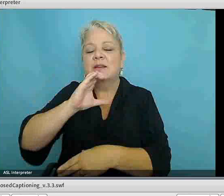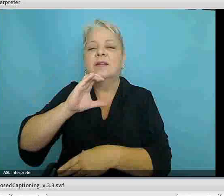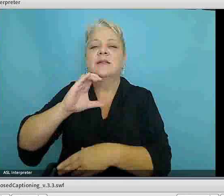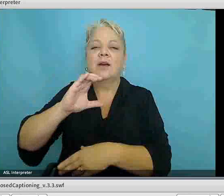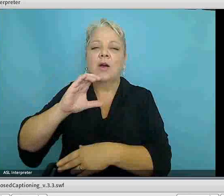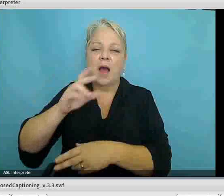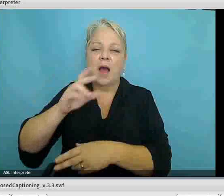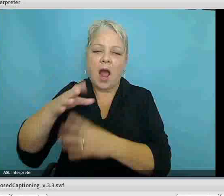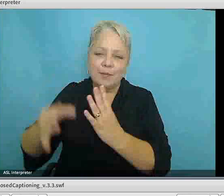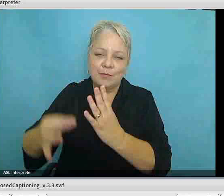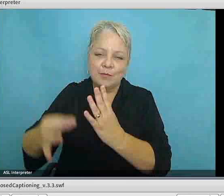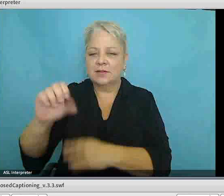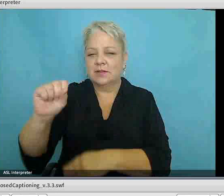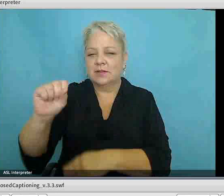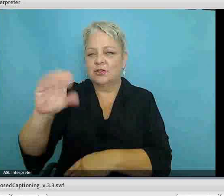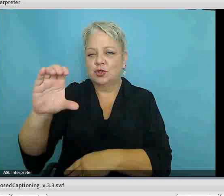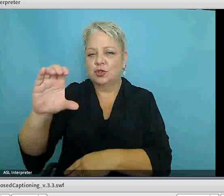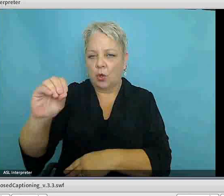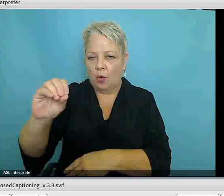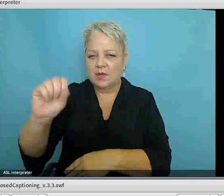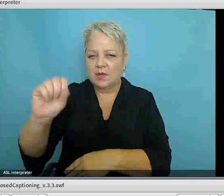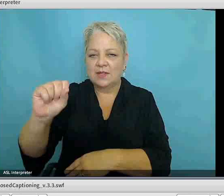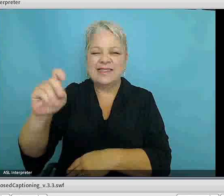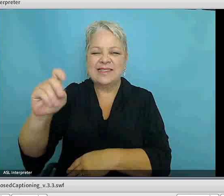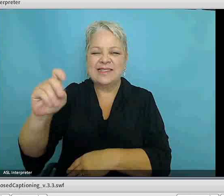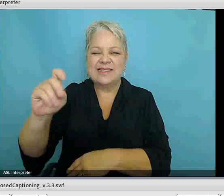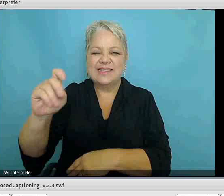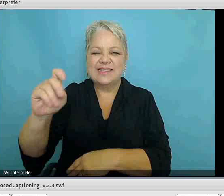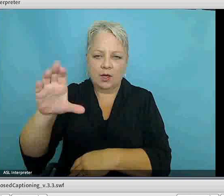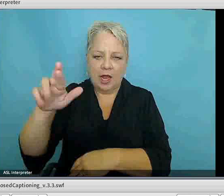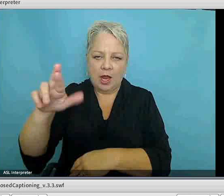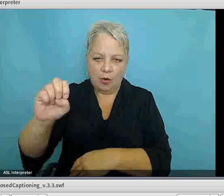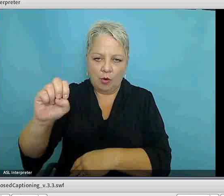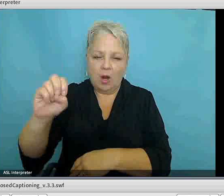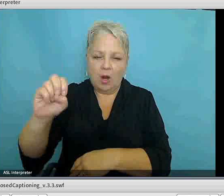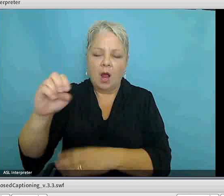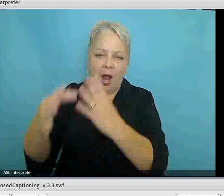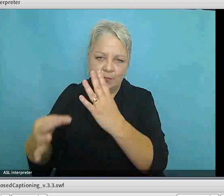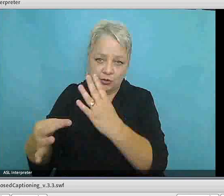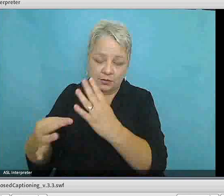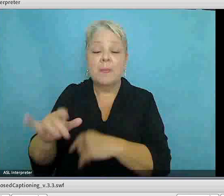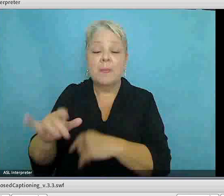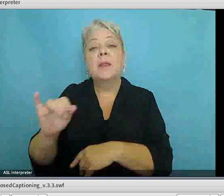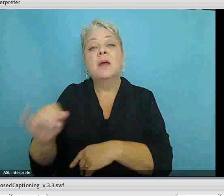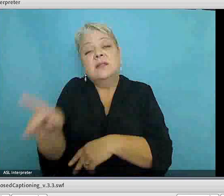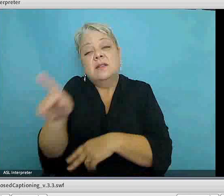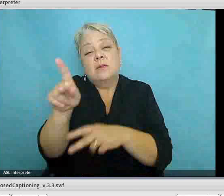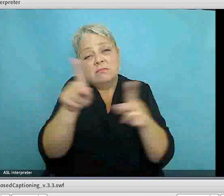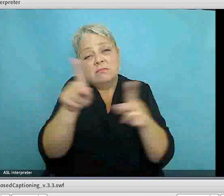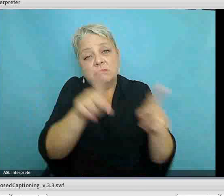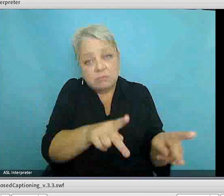One Care will be a very similar type of program for folks who are under the age of 65 and